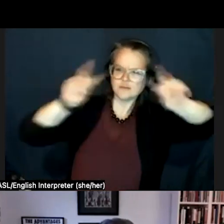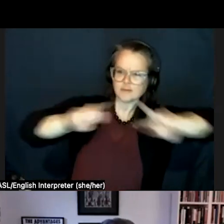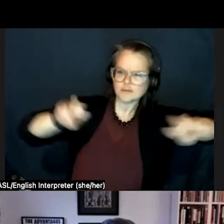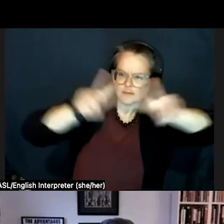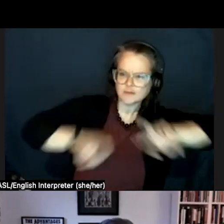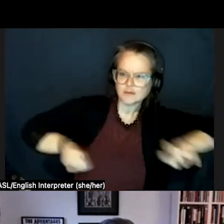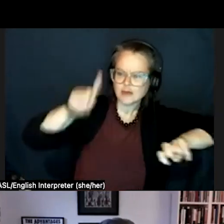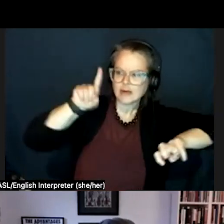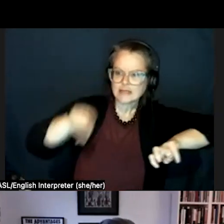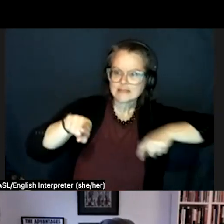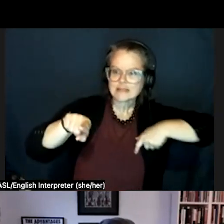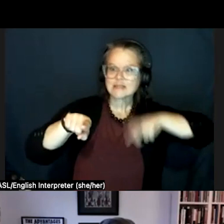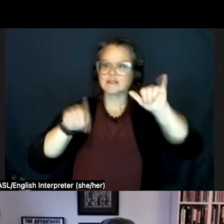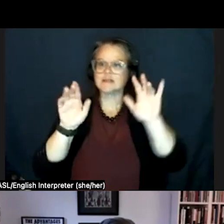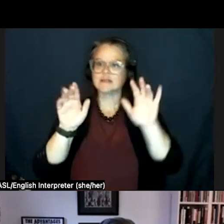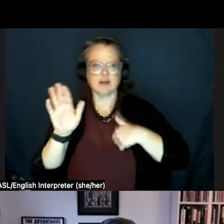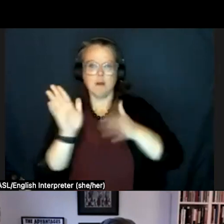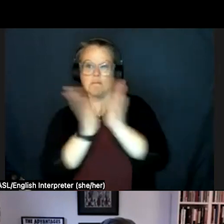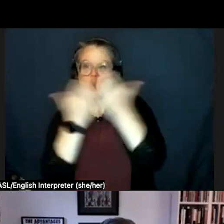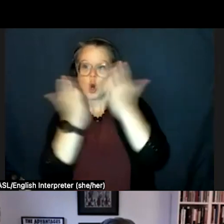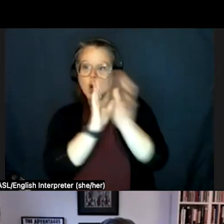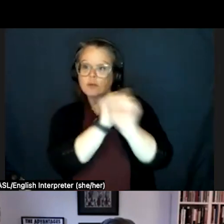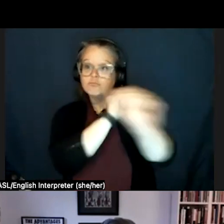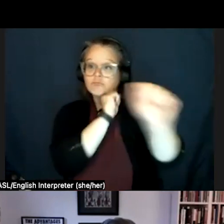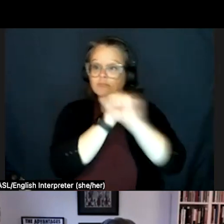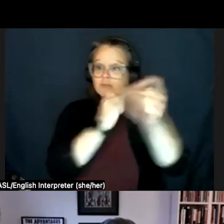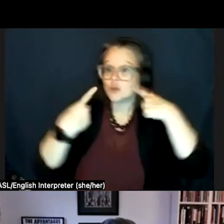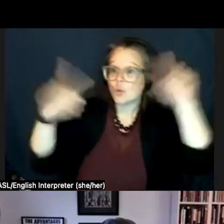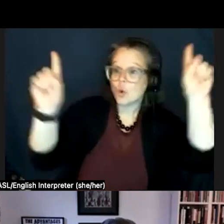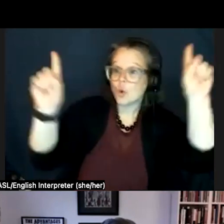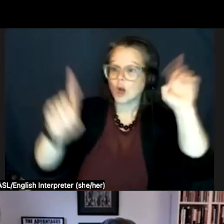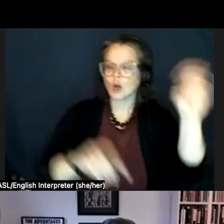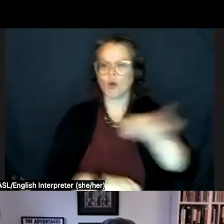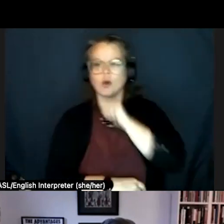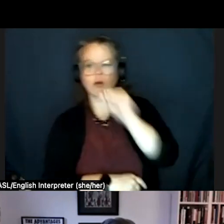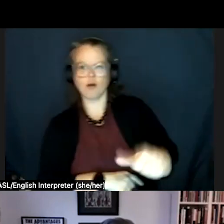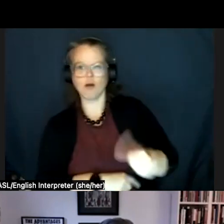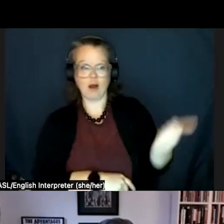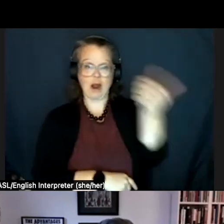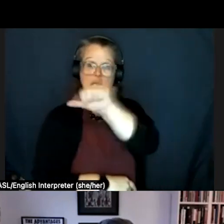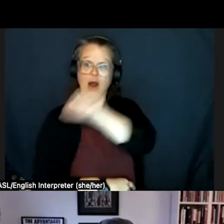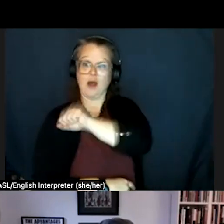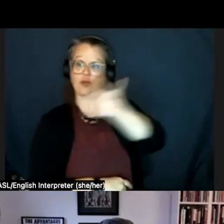without having to bug Debbie, take a quick look at her greatest hits for a grant report or if an